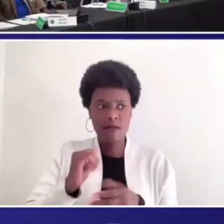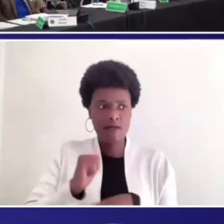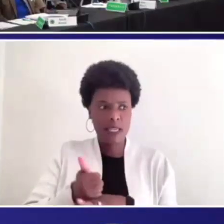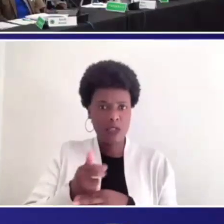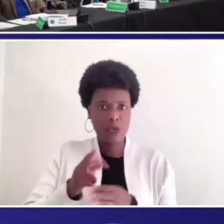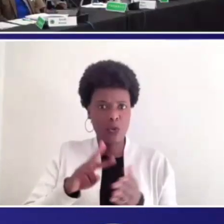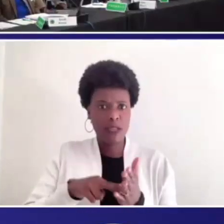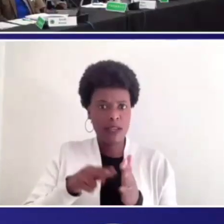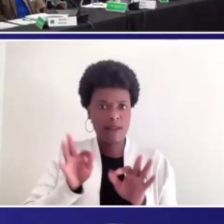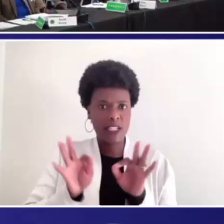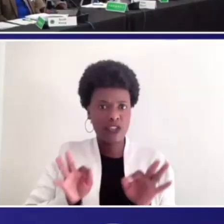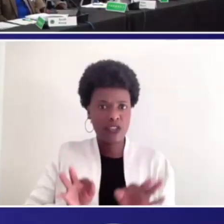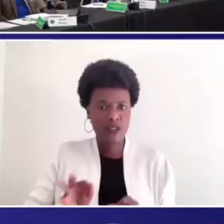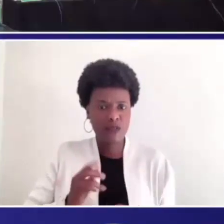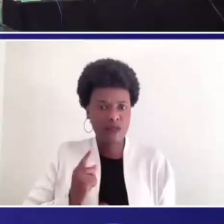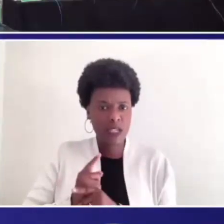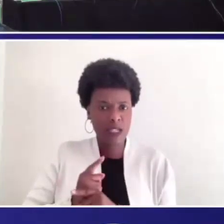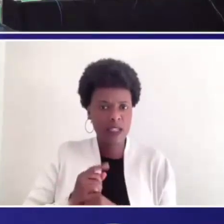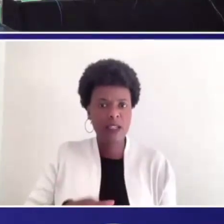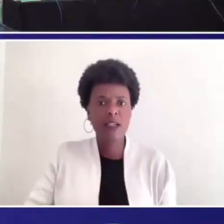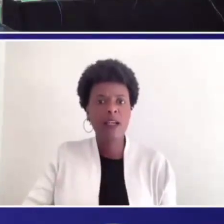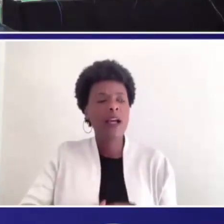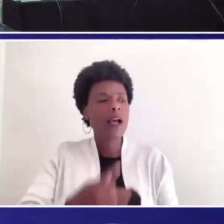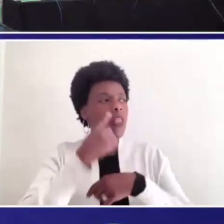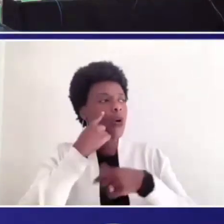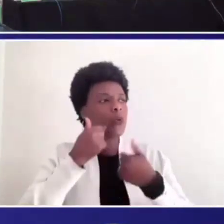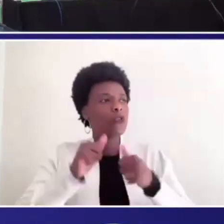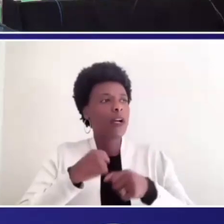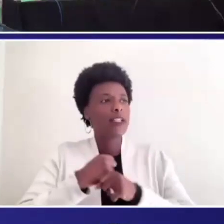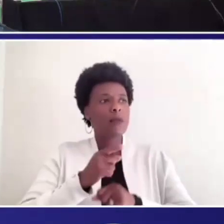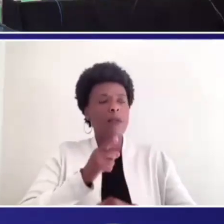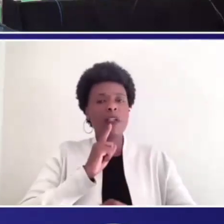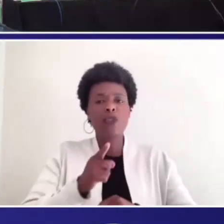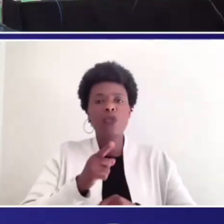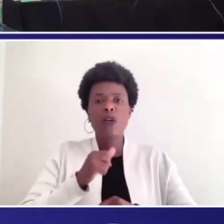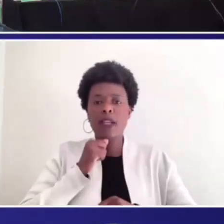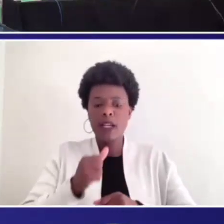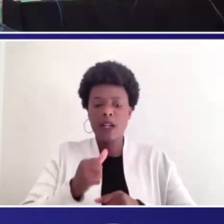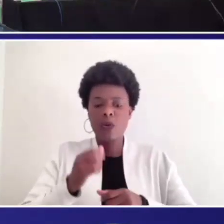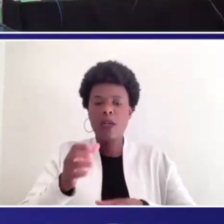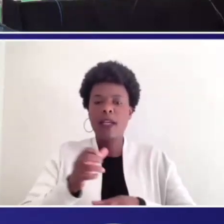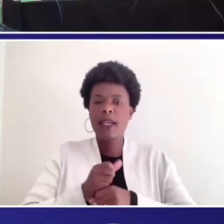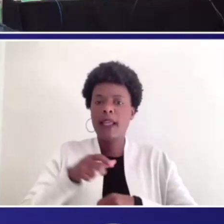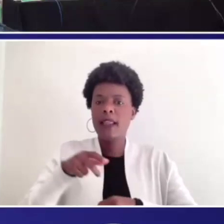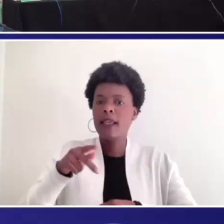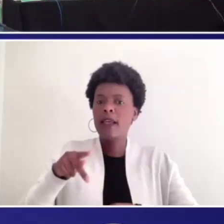Well, I thought what we were looking for here is making sure that they don't get the principal matching and the interest subsidy.